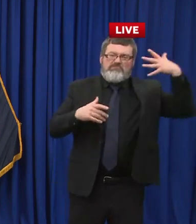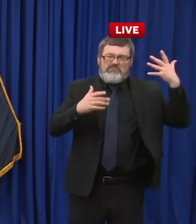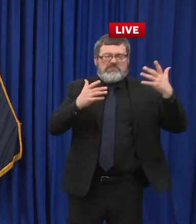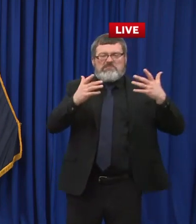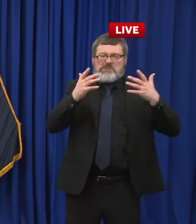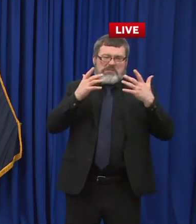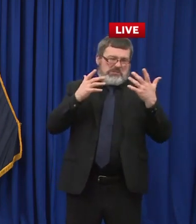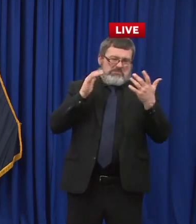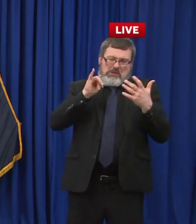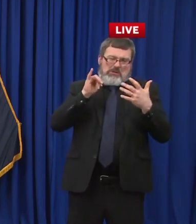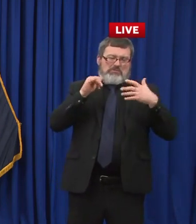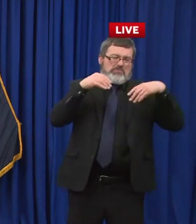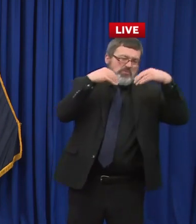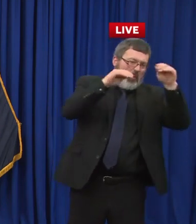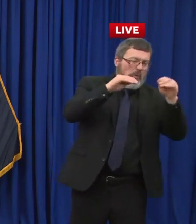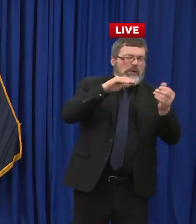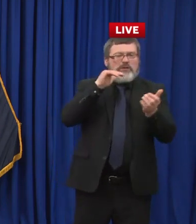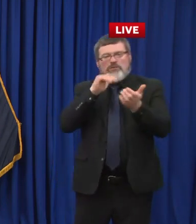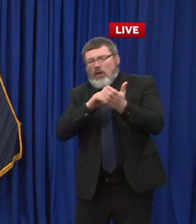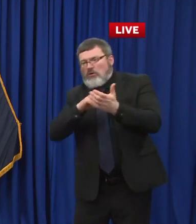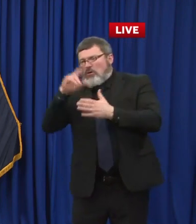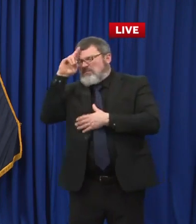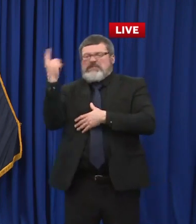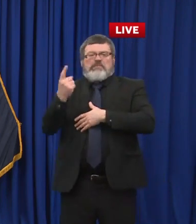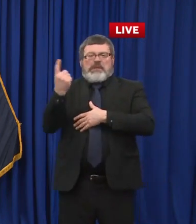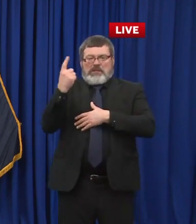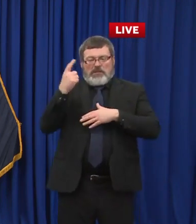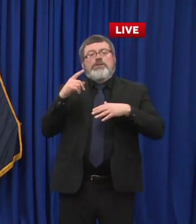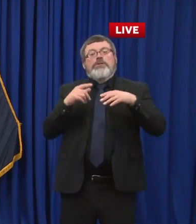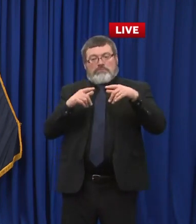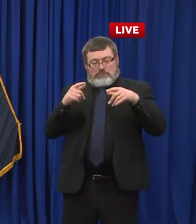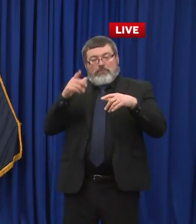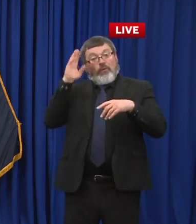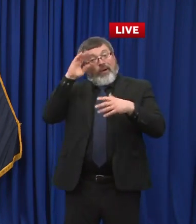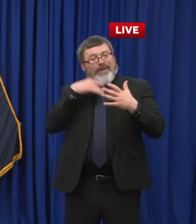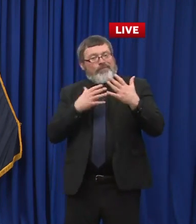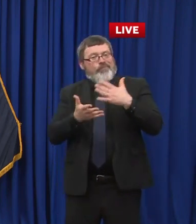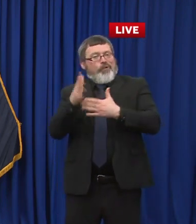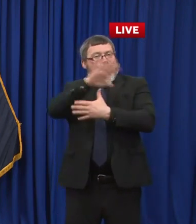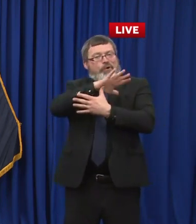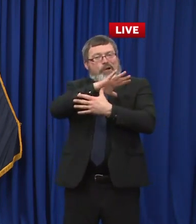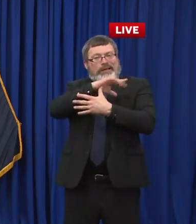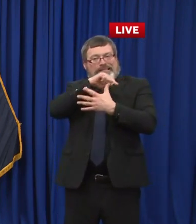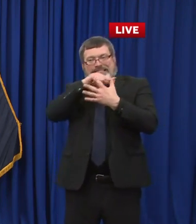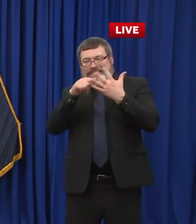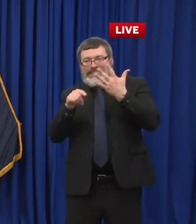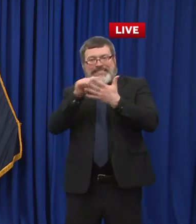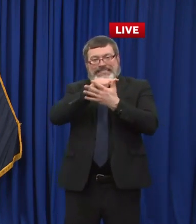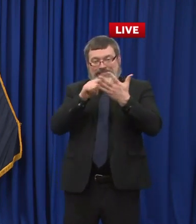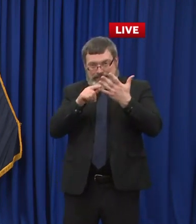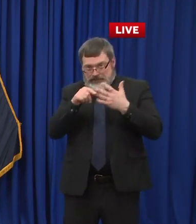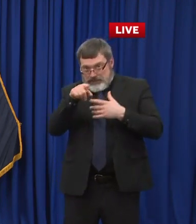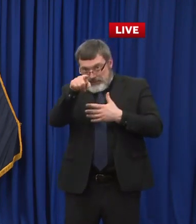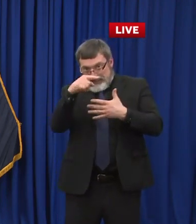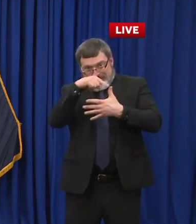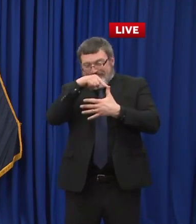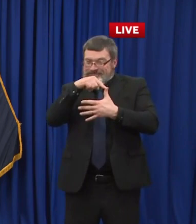WE HAVE TO PRIORITIZE WHO GETS IT, BUT THAT IS THE EASE WITH WHICH WE WANT TO BE ABLE TO DO THIS.